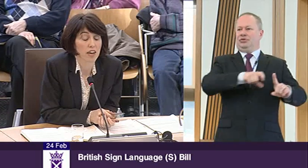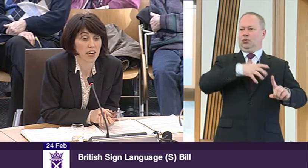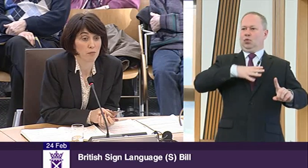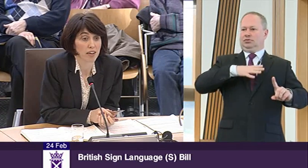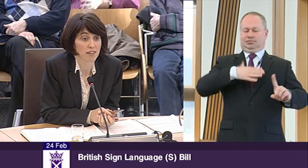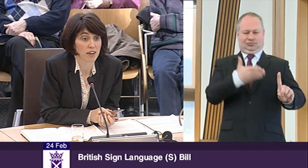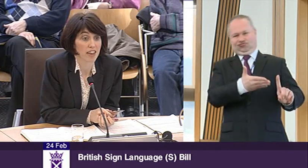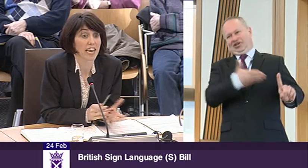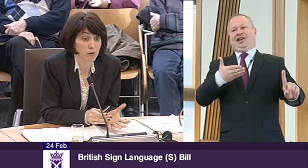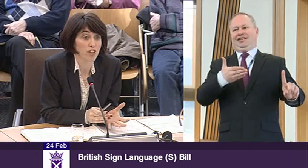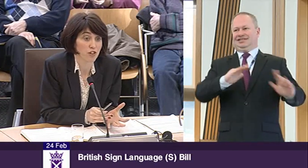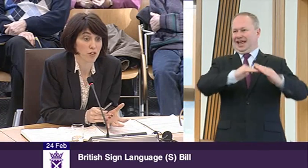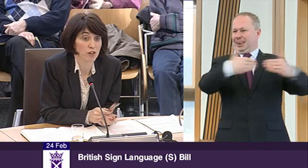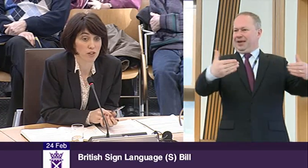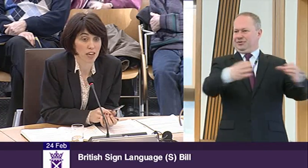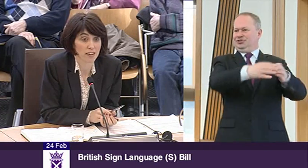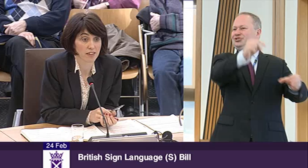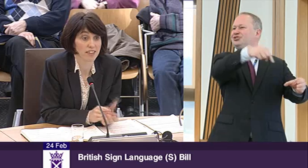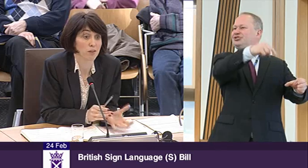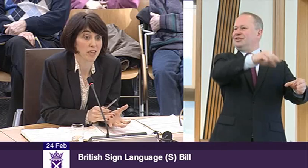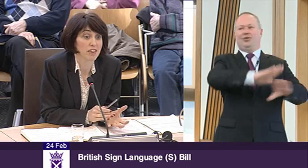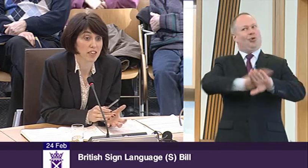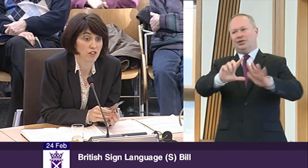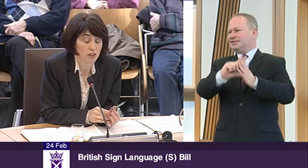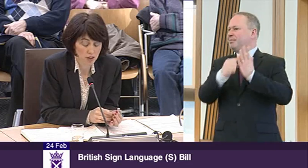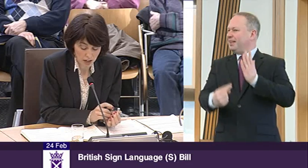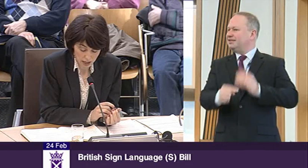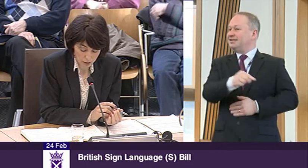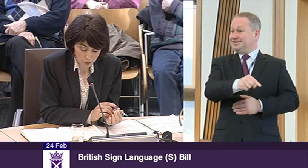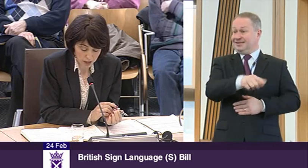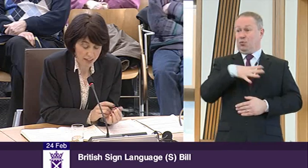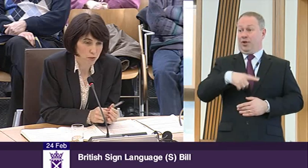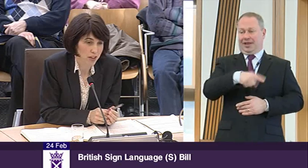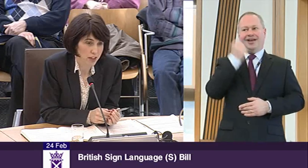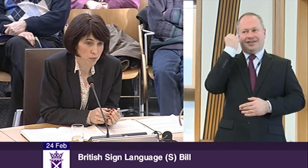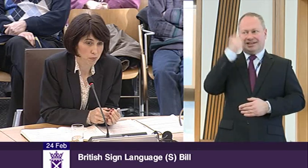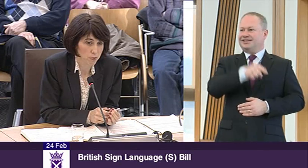the point about BSL being recognised as a language issue and not as a disability issue,